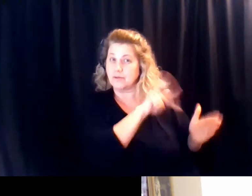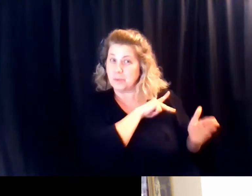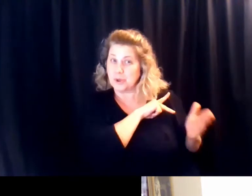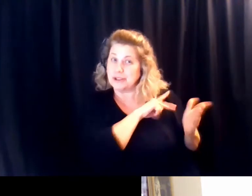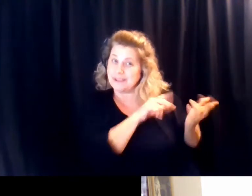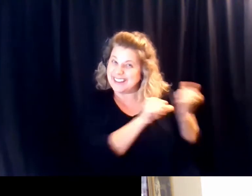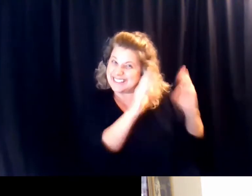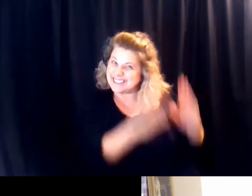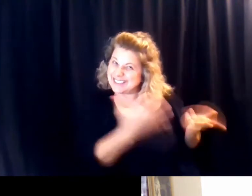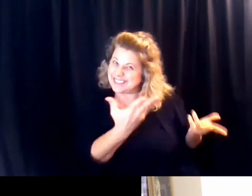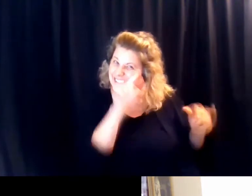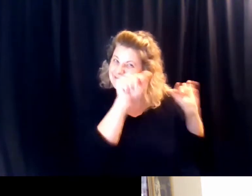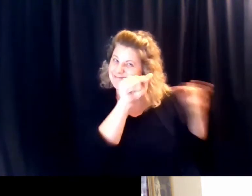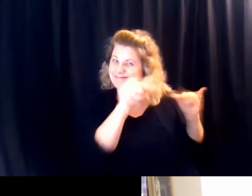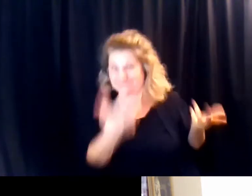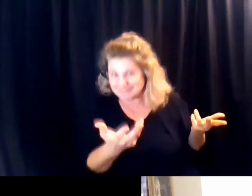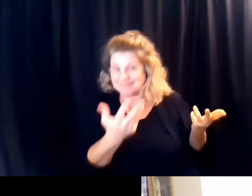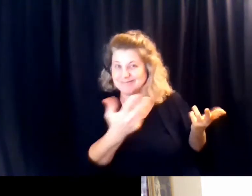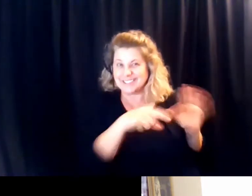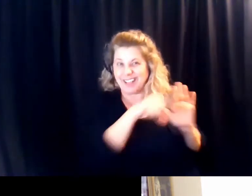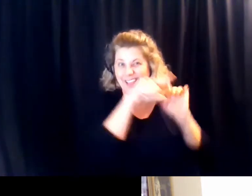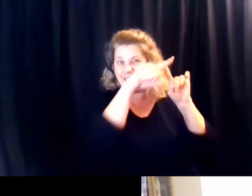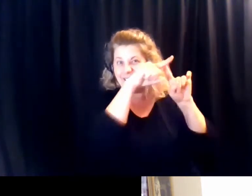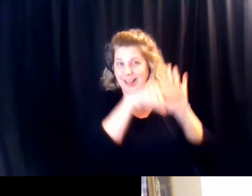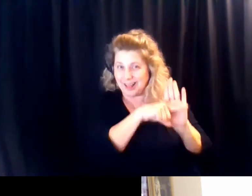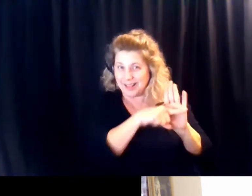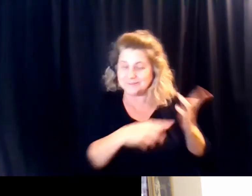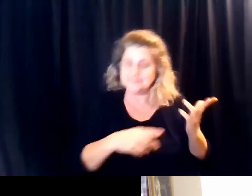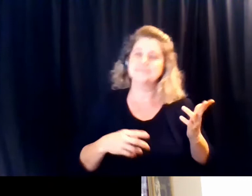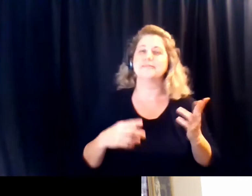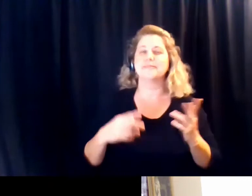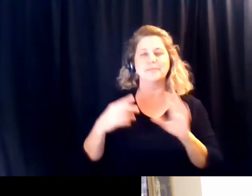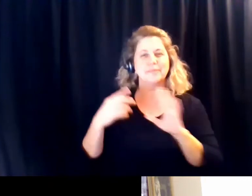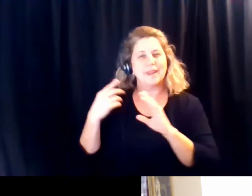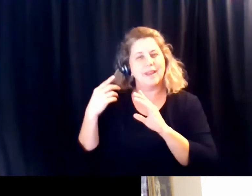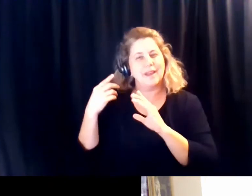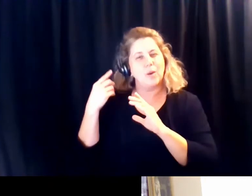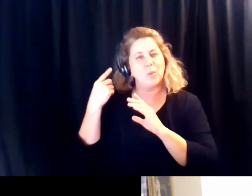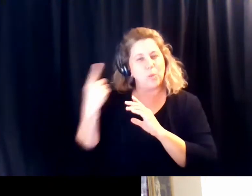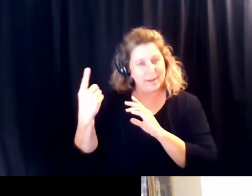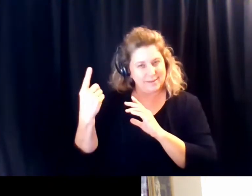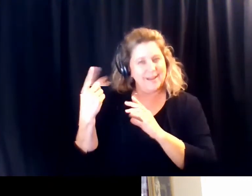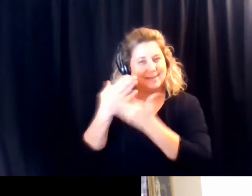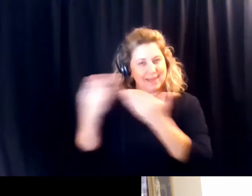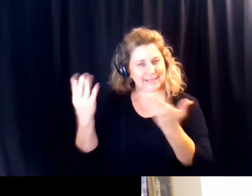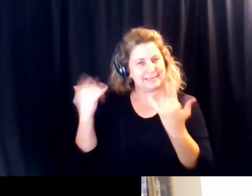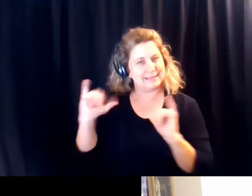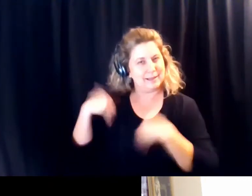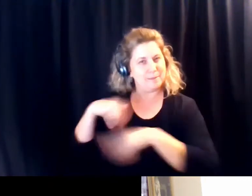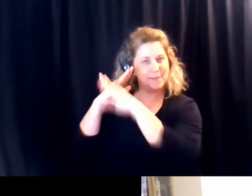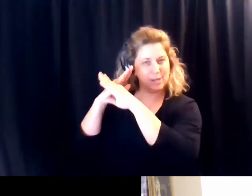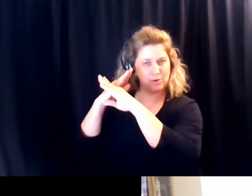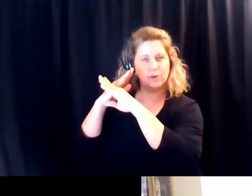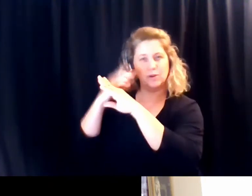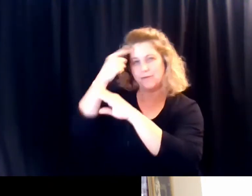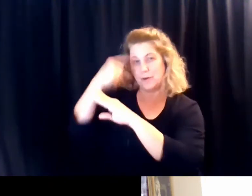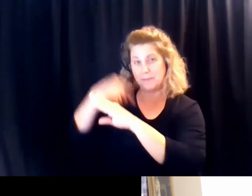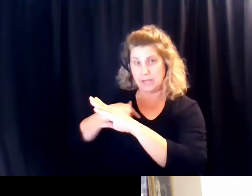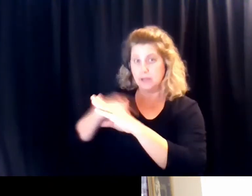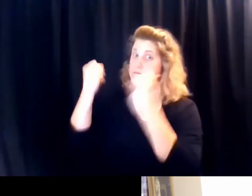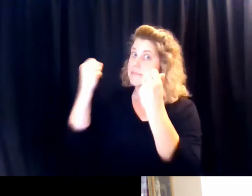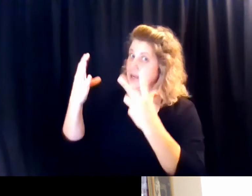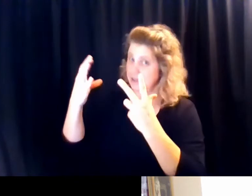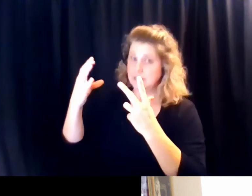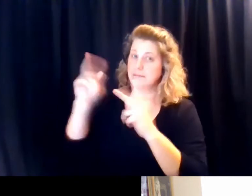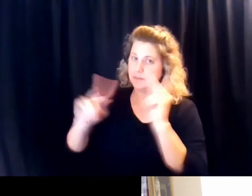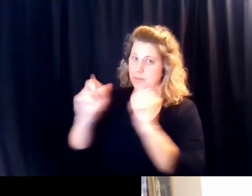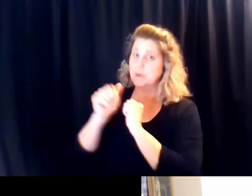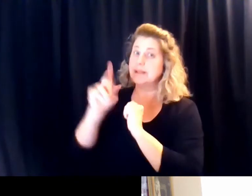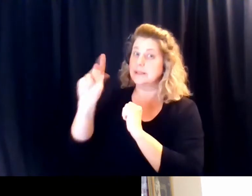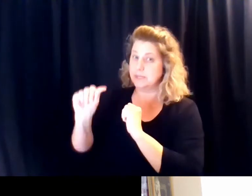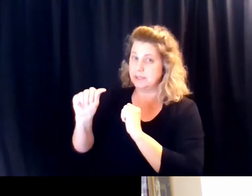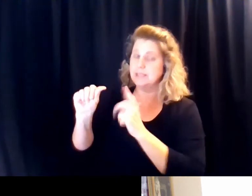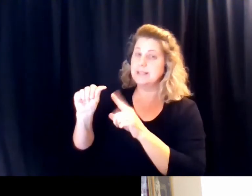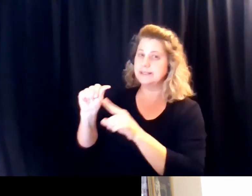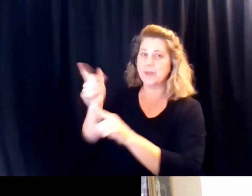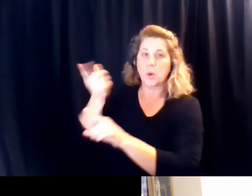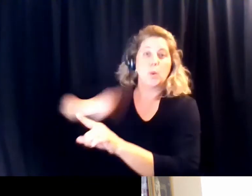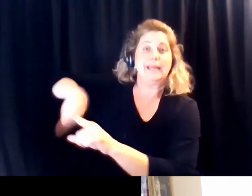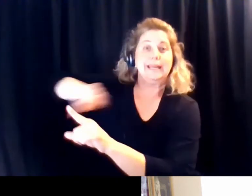Judith Heumann: You don't have to transition to become an advocate leader is not a label that you get one can consider you a leader because other people respect what you're doing and they want to work with you.